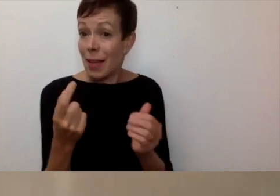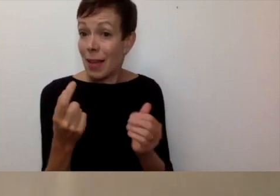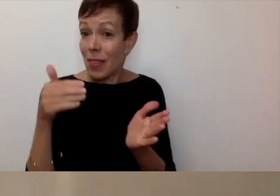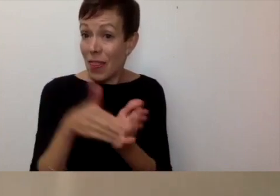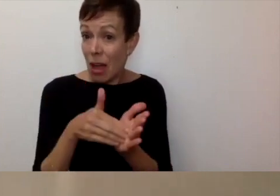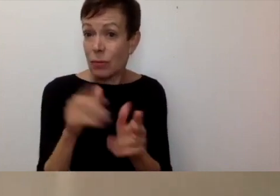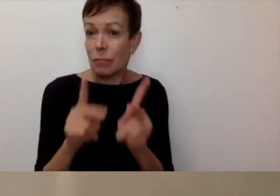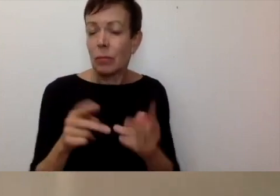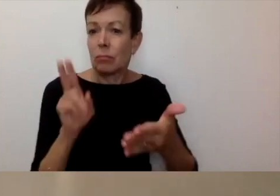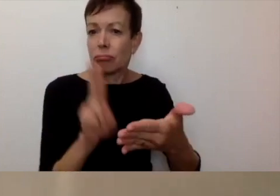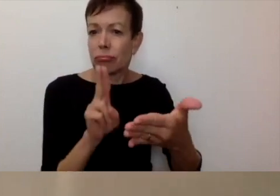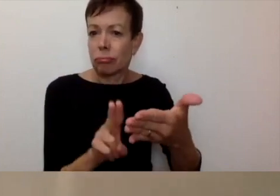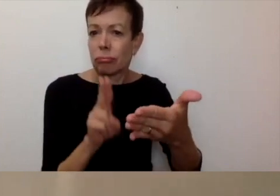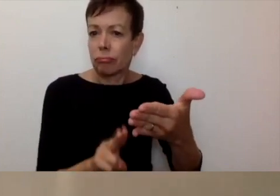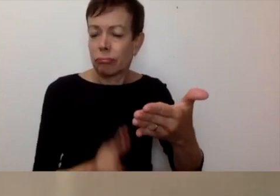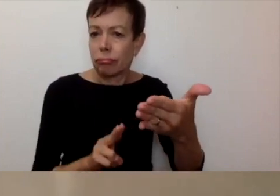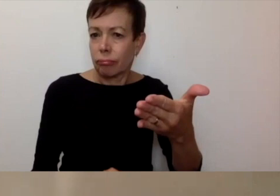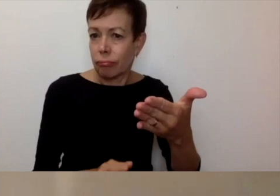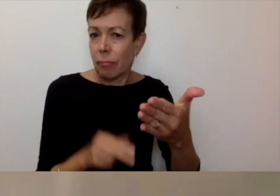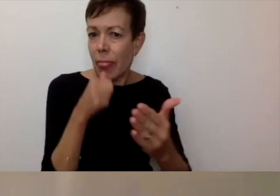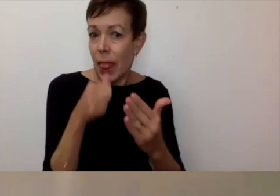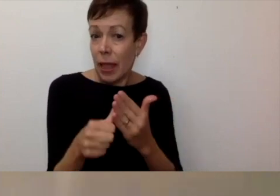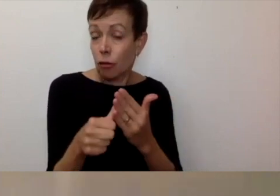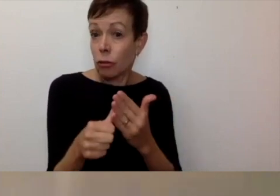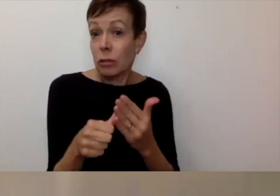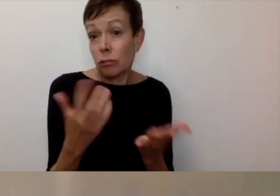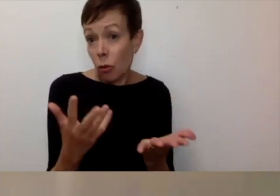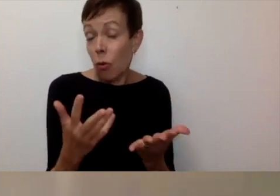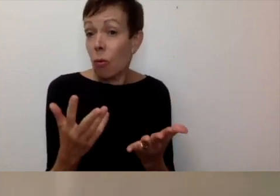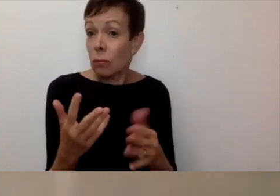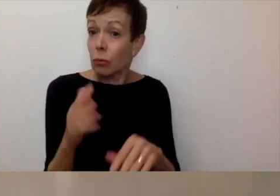that is something that uh we can add to the call for actions uh on